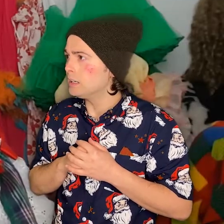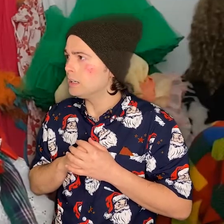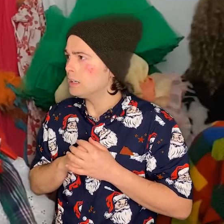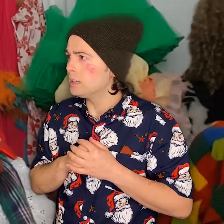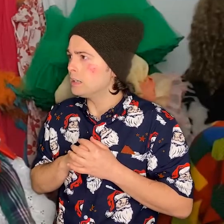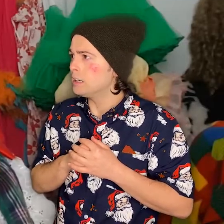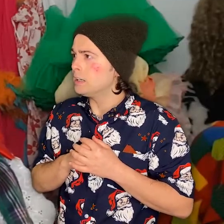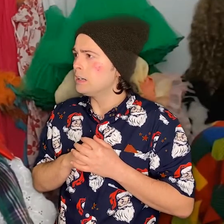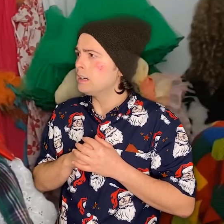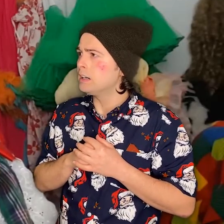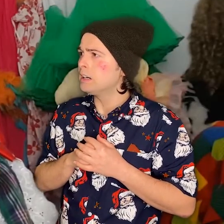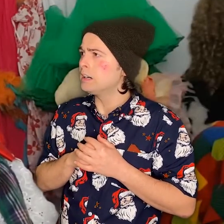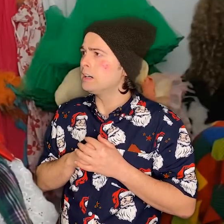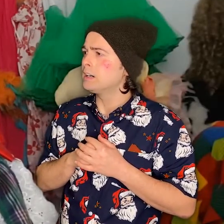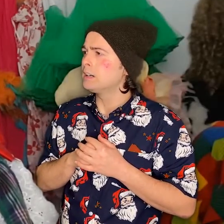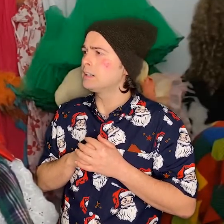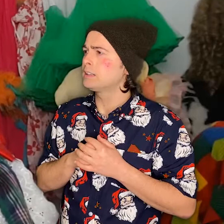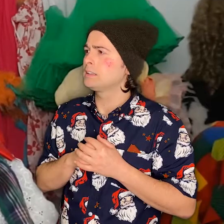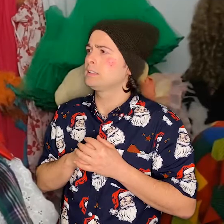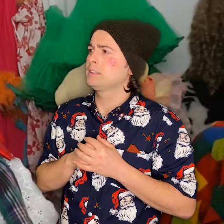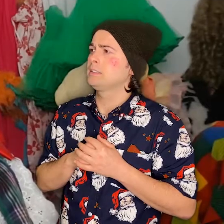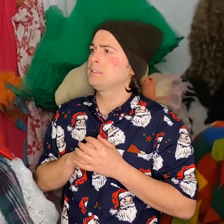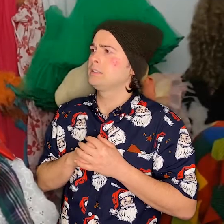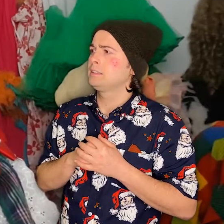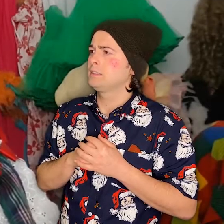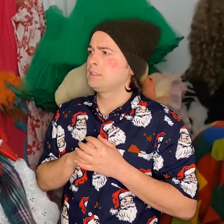his life today when I came to the door in the bare scud.